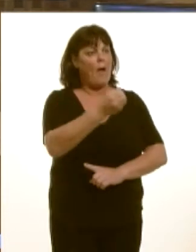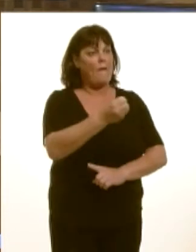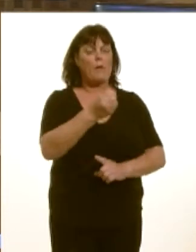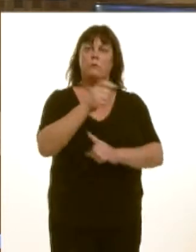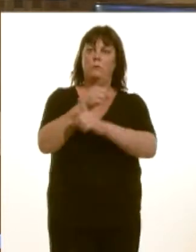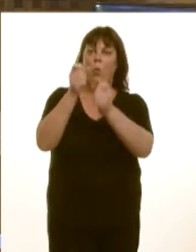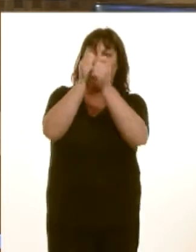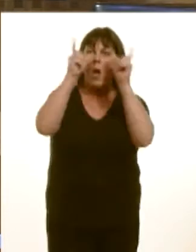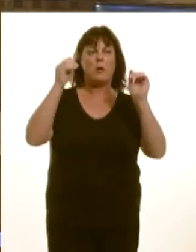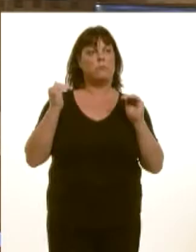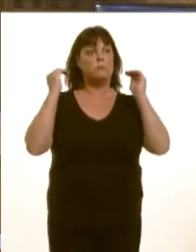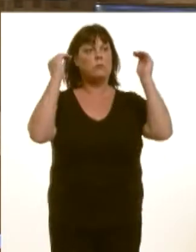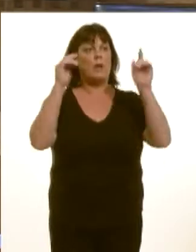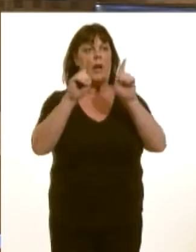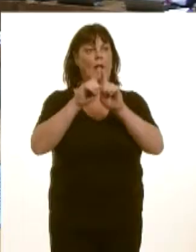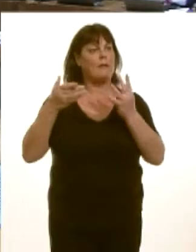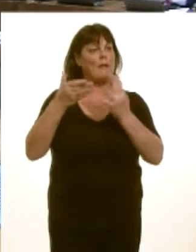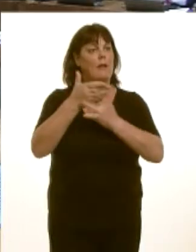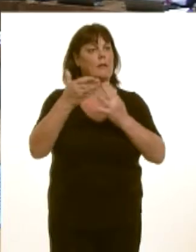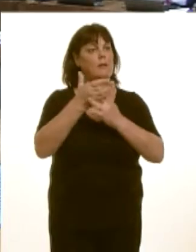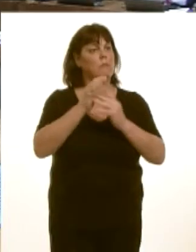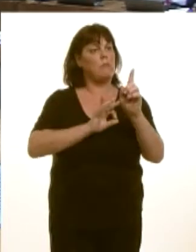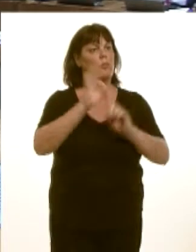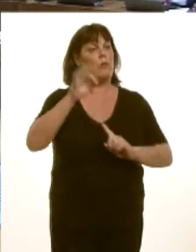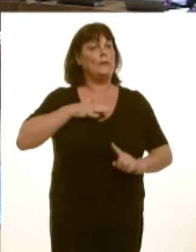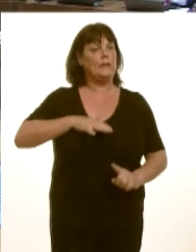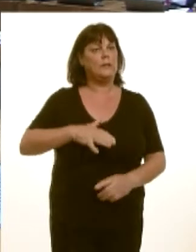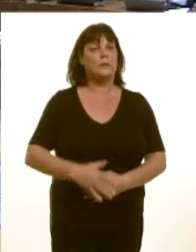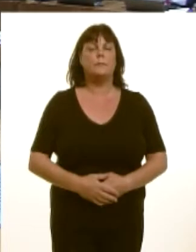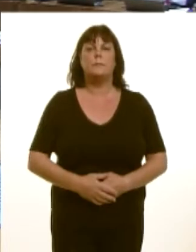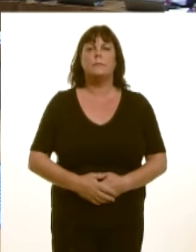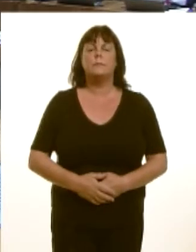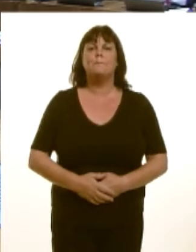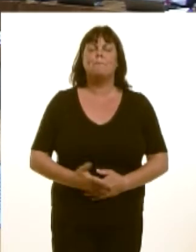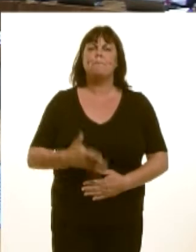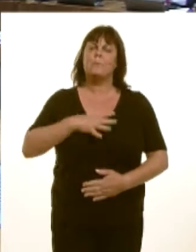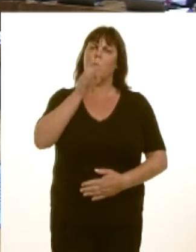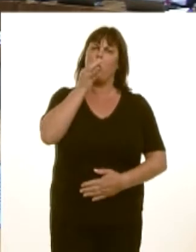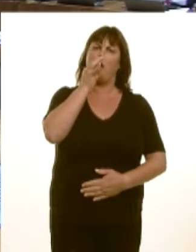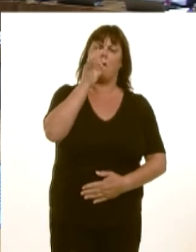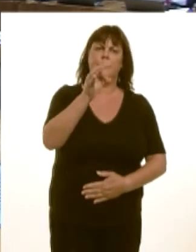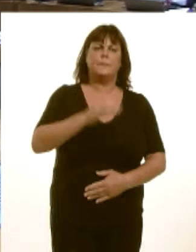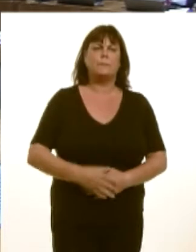access to information and support. Antoinette Sandbach: First Minister, over 45,000 people in Wales have dementia and,